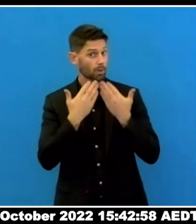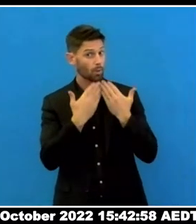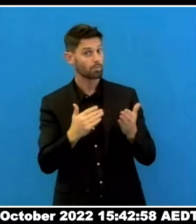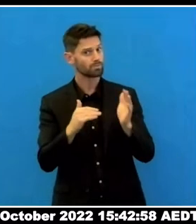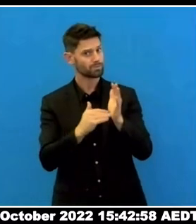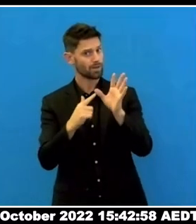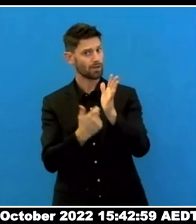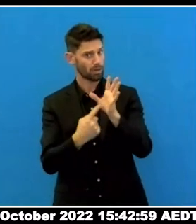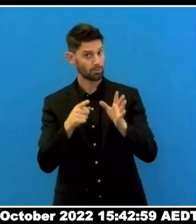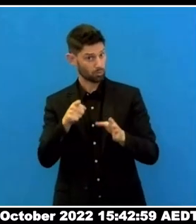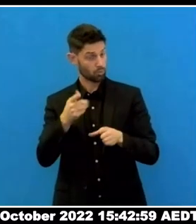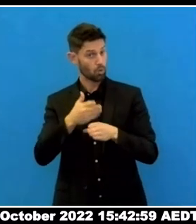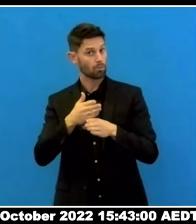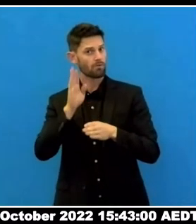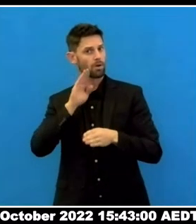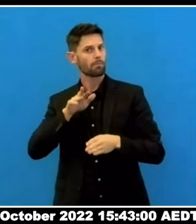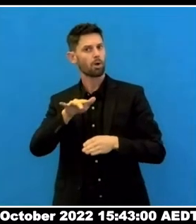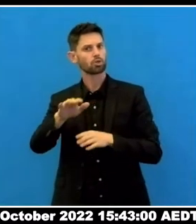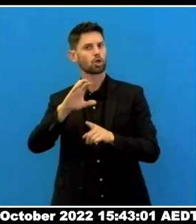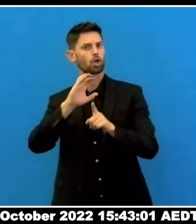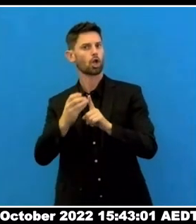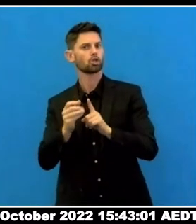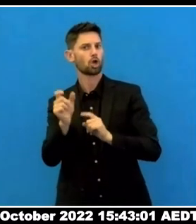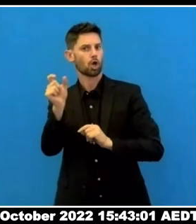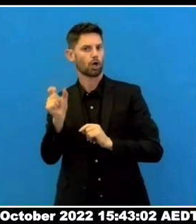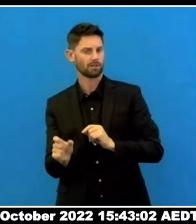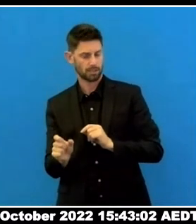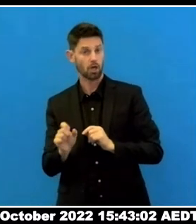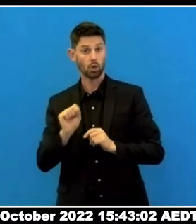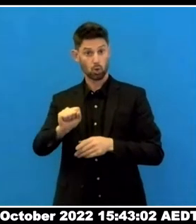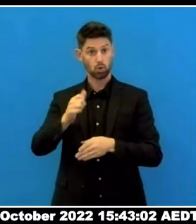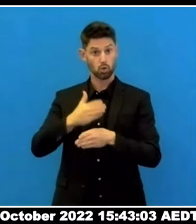and part of your job has been helping newly arrived migrants